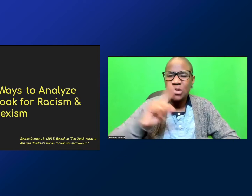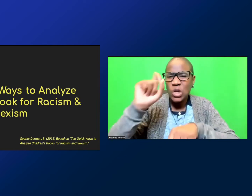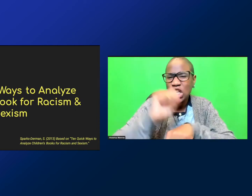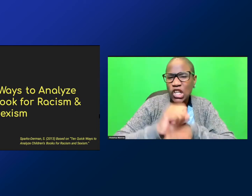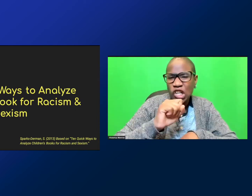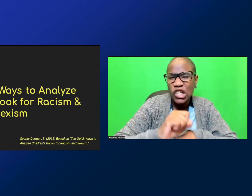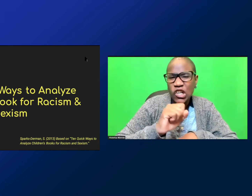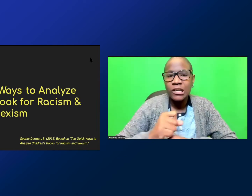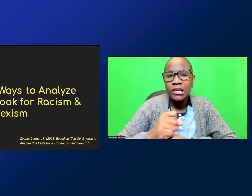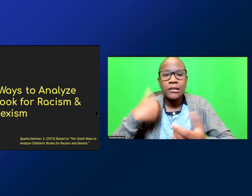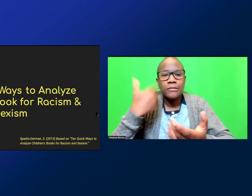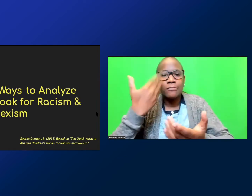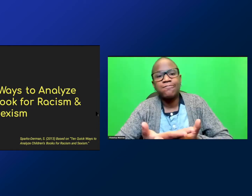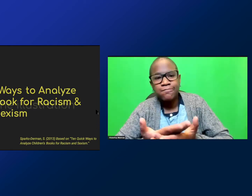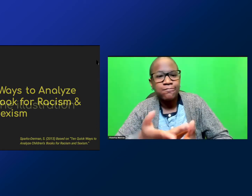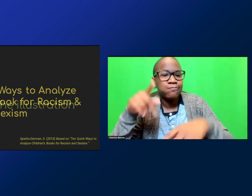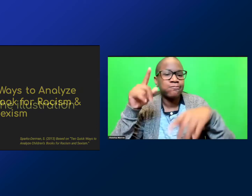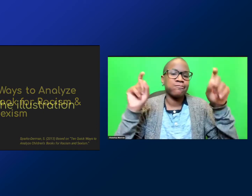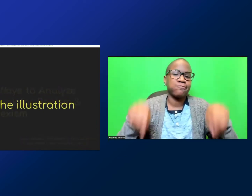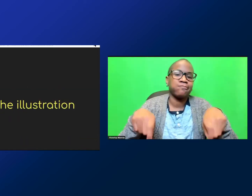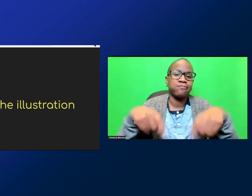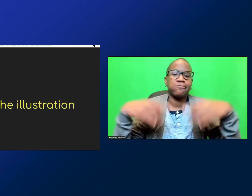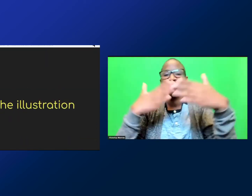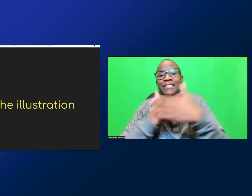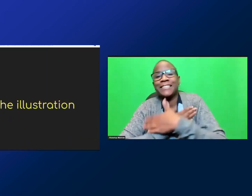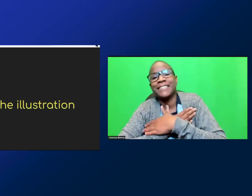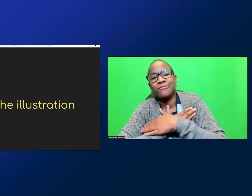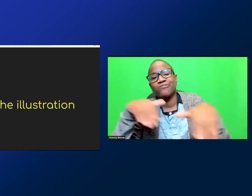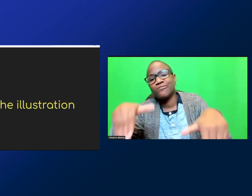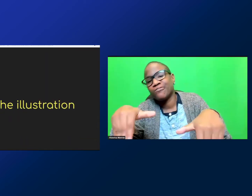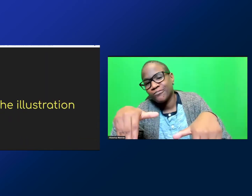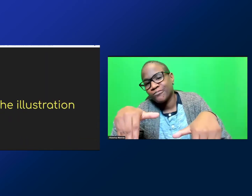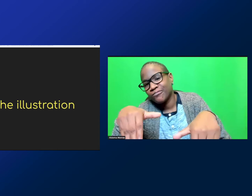feeding the children whereas the men are drawn as working men you know who come home from a